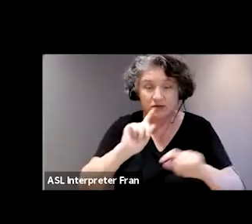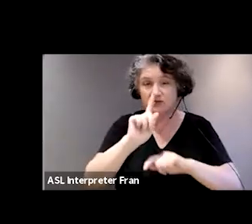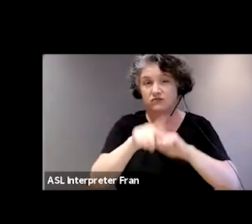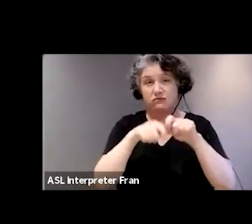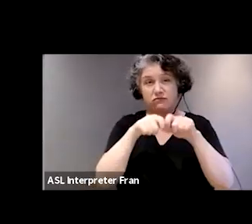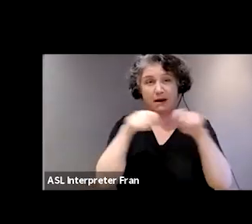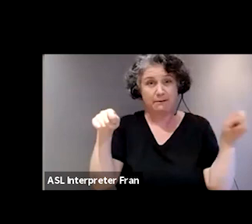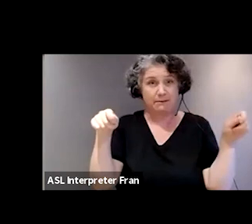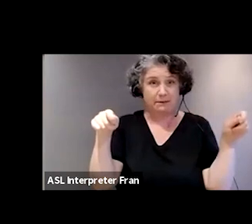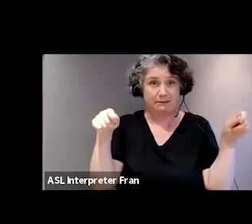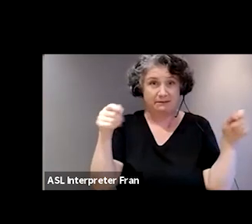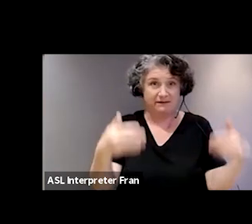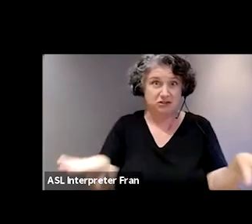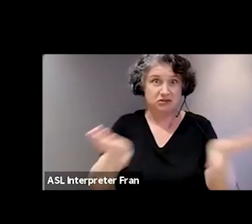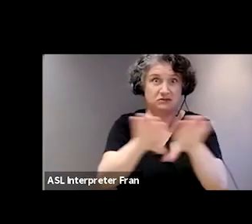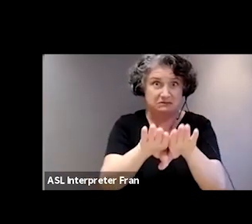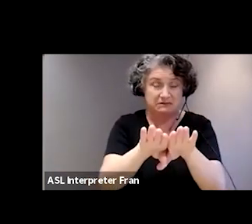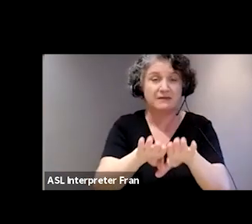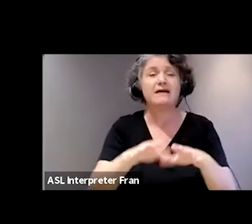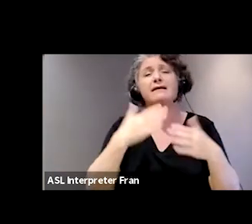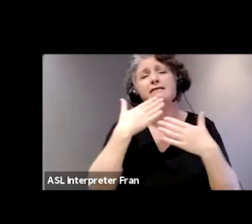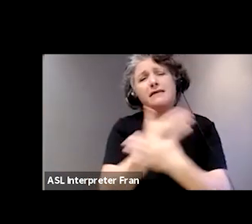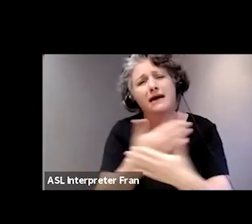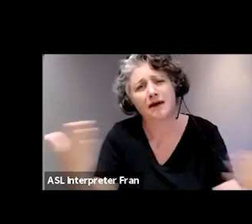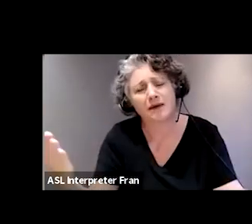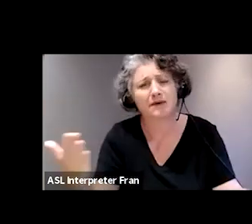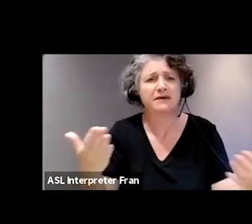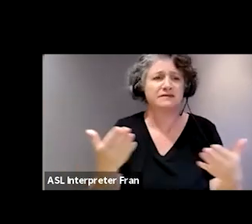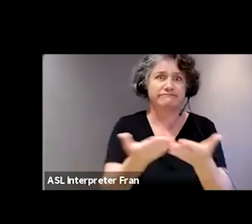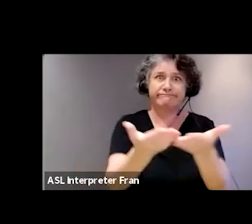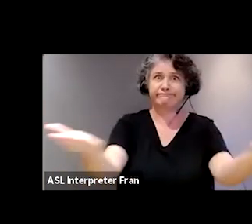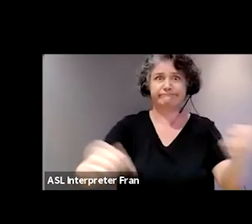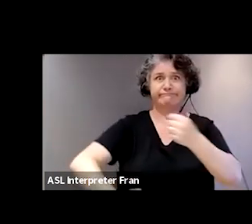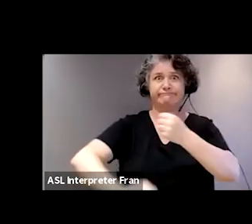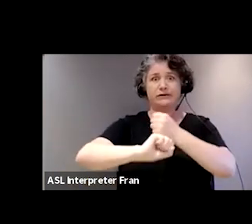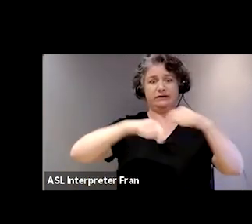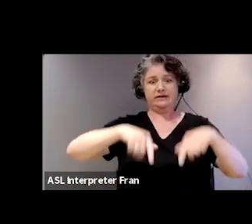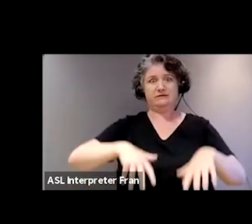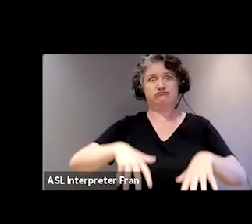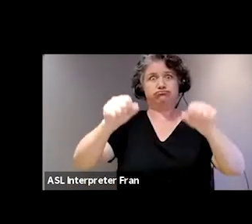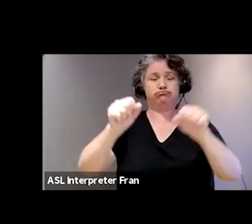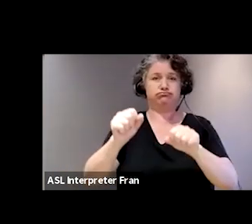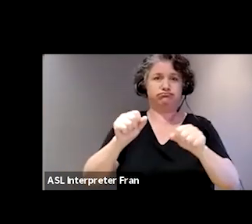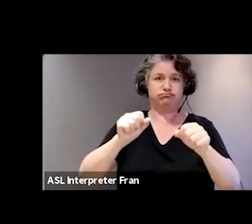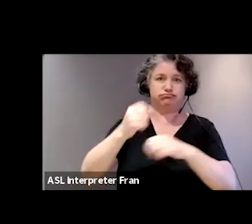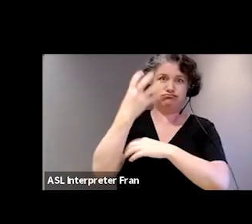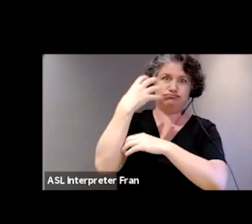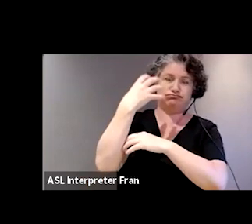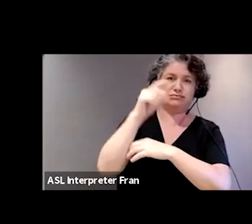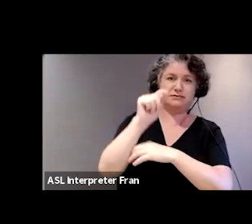COVID 19. » JESS PISAREK: The Greek decrease of four COVID and he